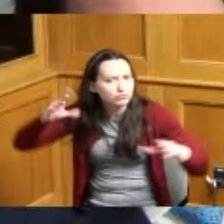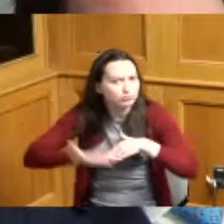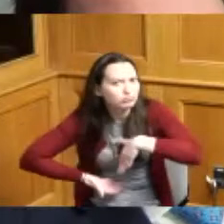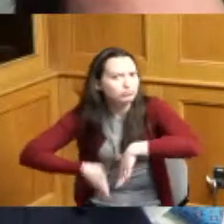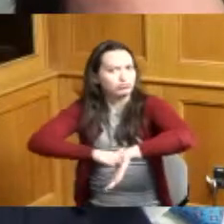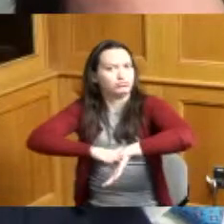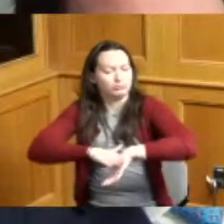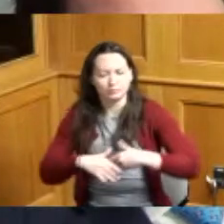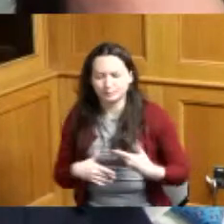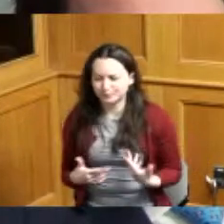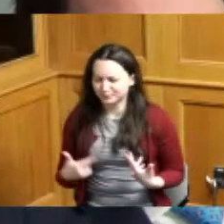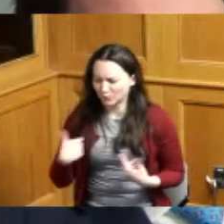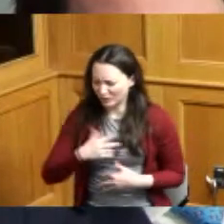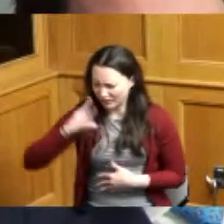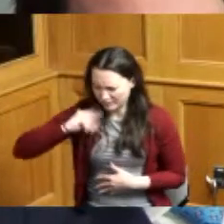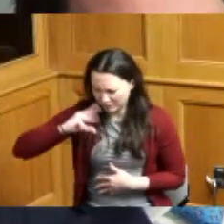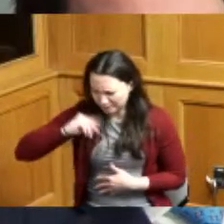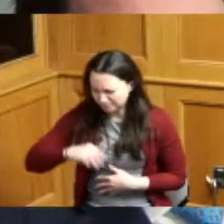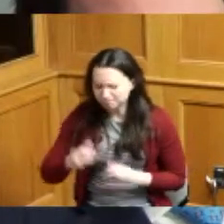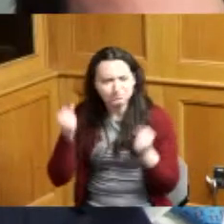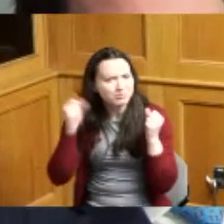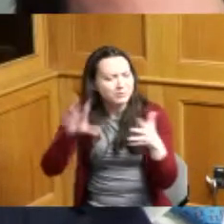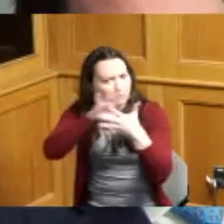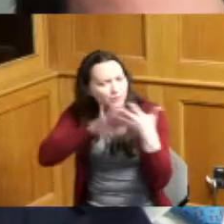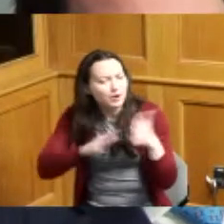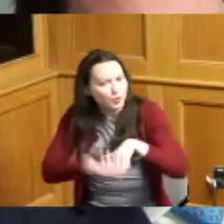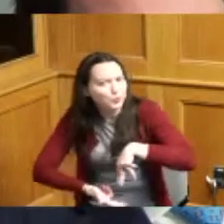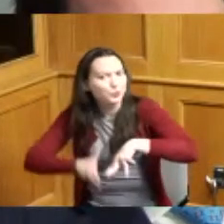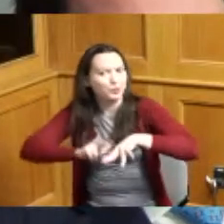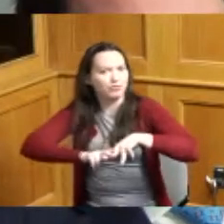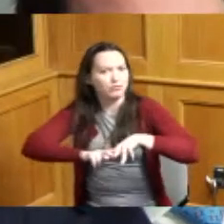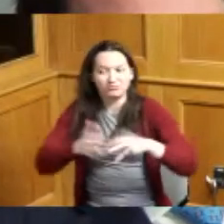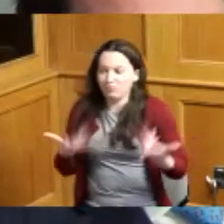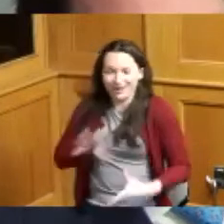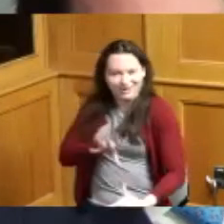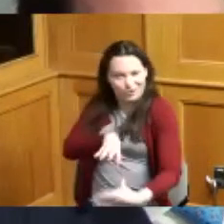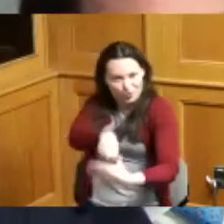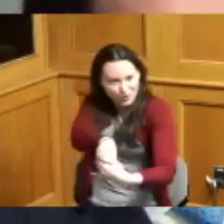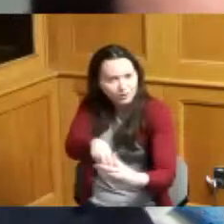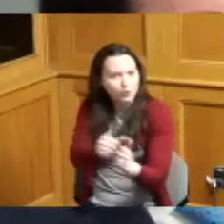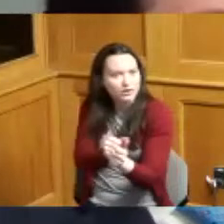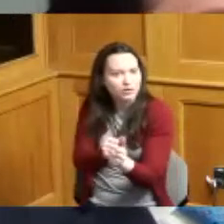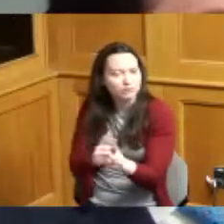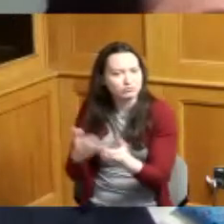uh we've done a lot of different improvements that already incorporated into and accomplished many of